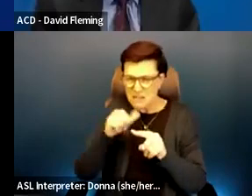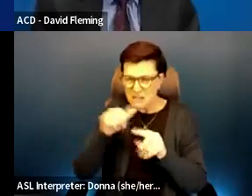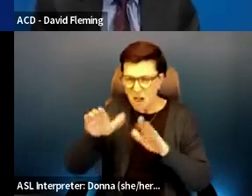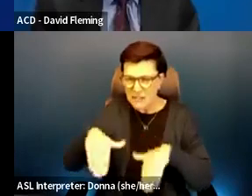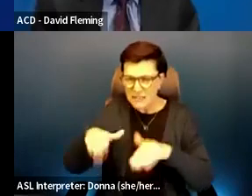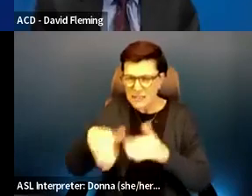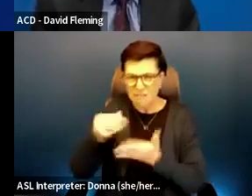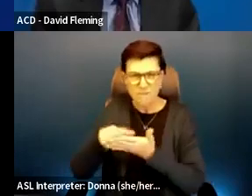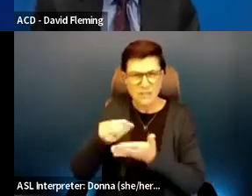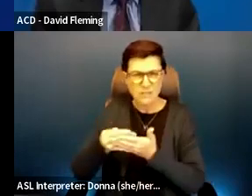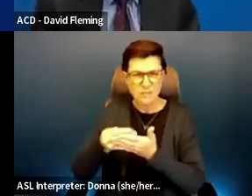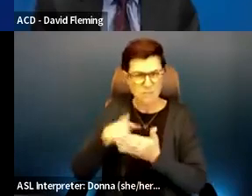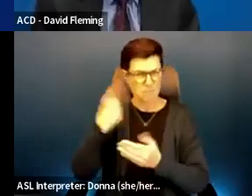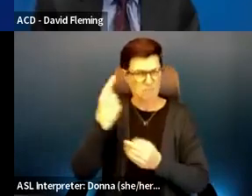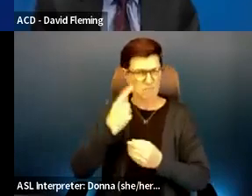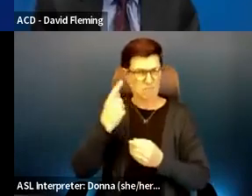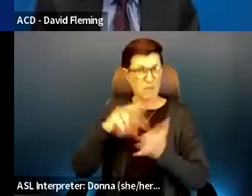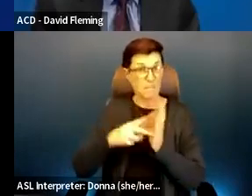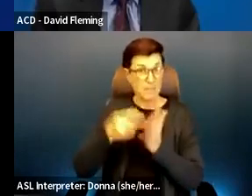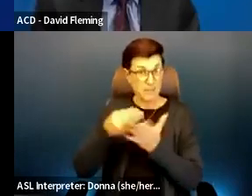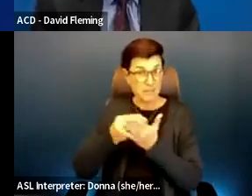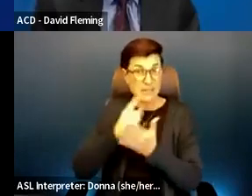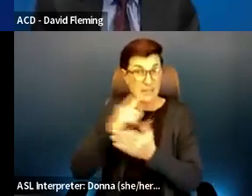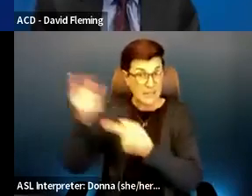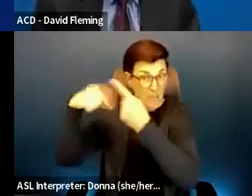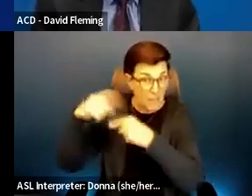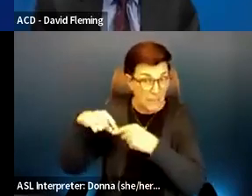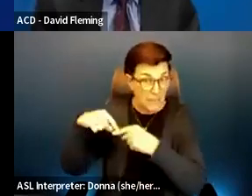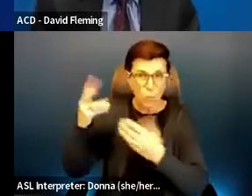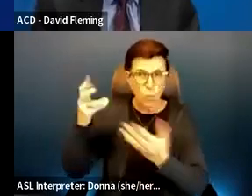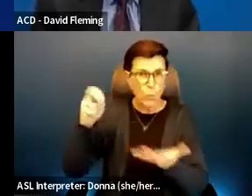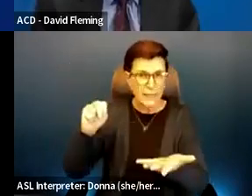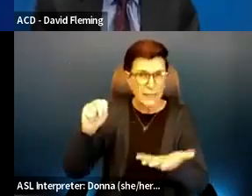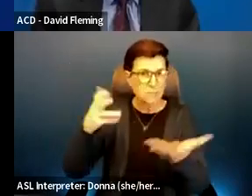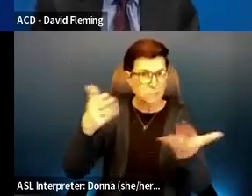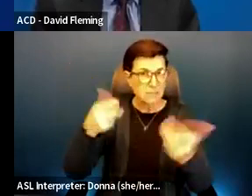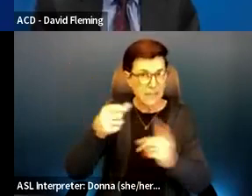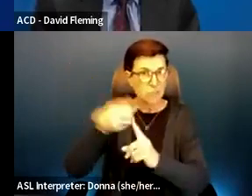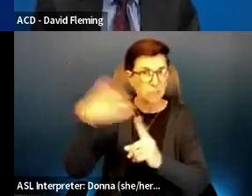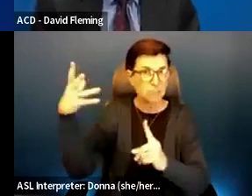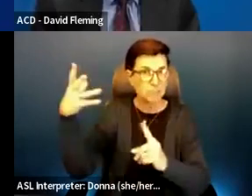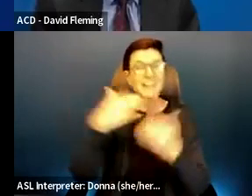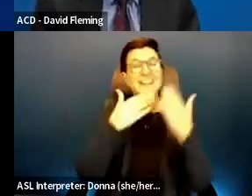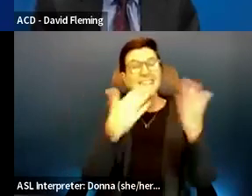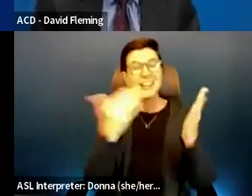because I think there is funding that's coming, and I was curious if you could elaborate on that. So thank you again for all your work and the work that lies ahead of you.